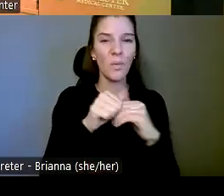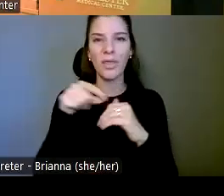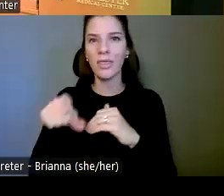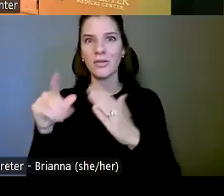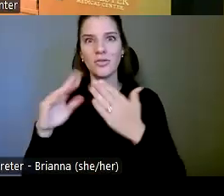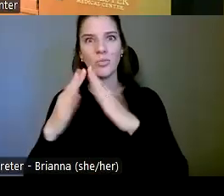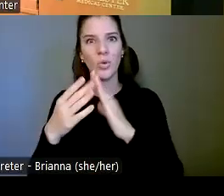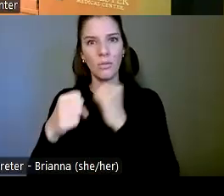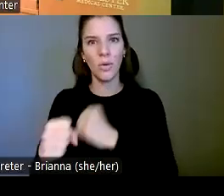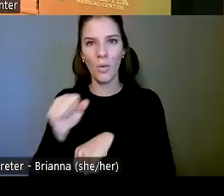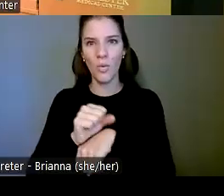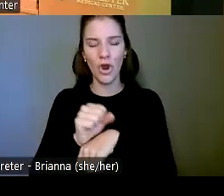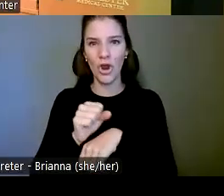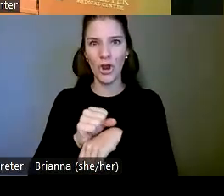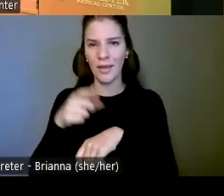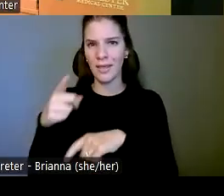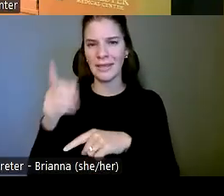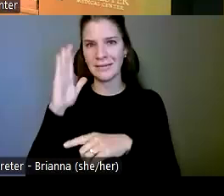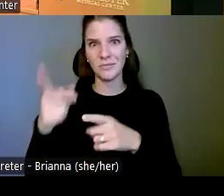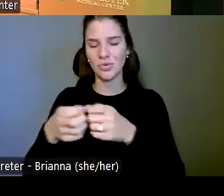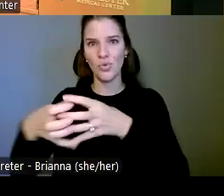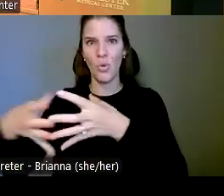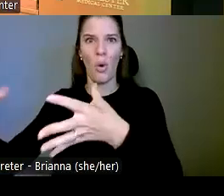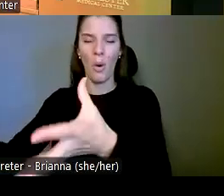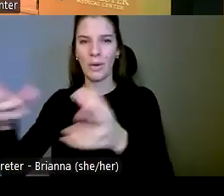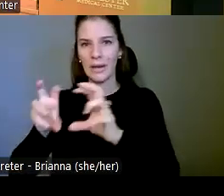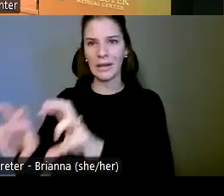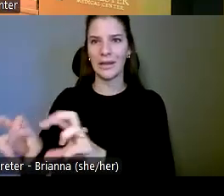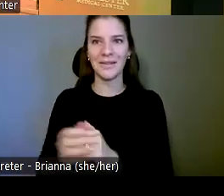just growing like lips you know yeah that's I mean it's always a tough balance because